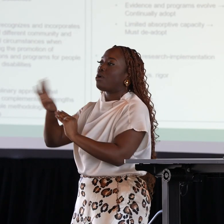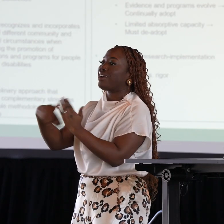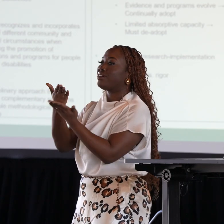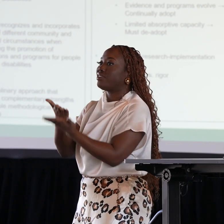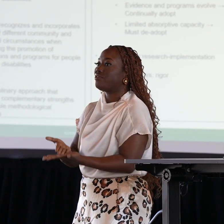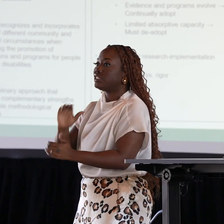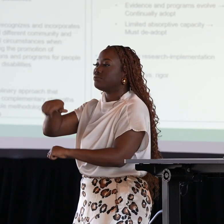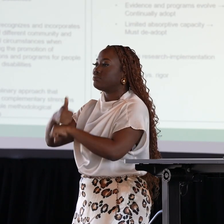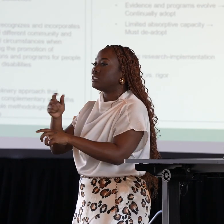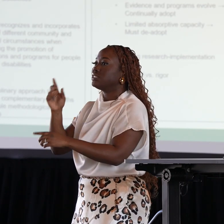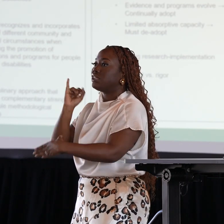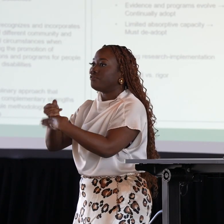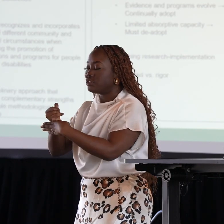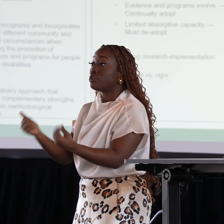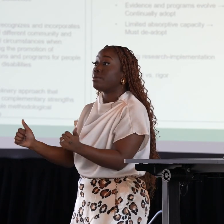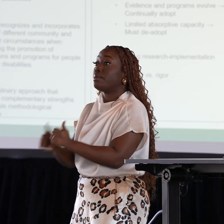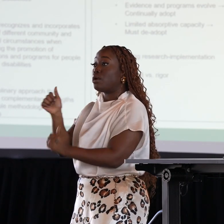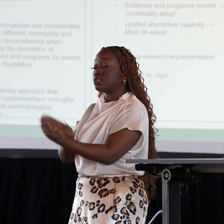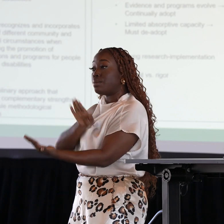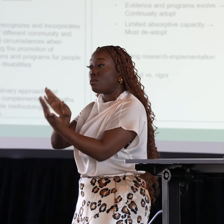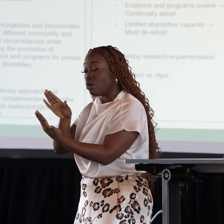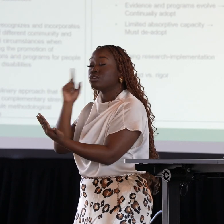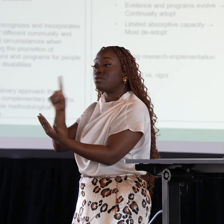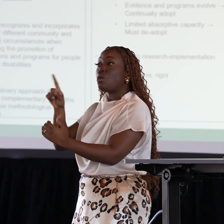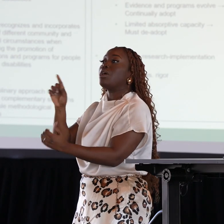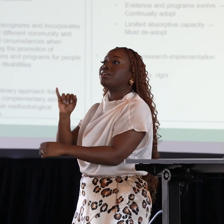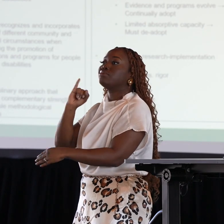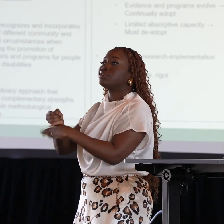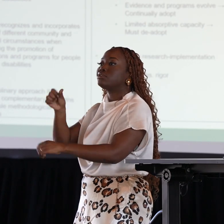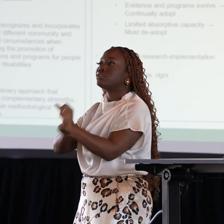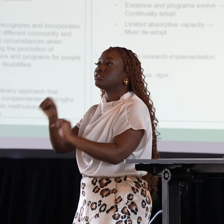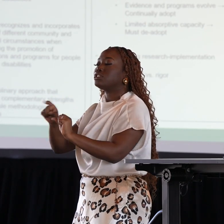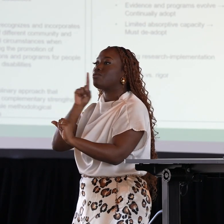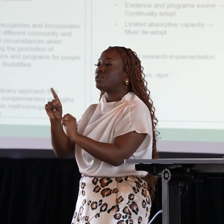interventions, and most approaches to implementation science have really tried to isolate just one of those